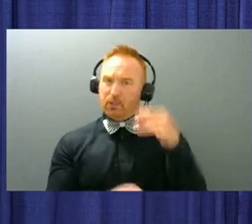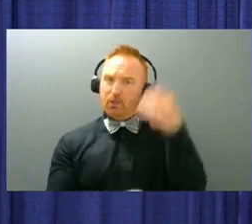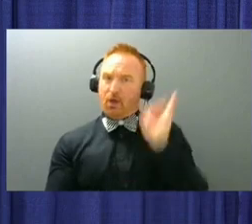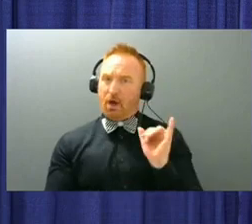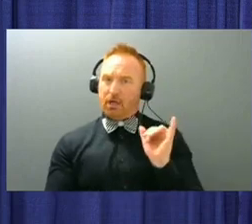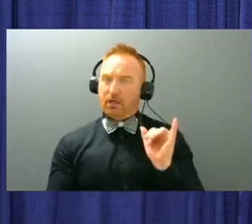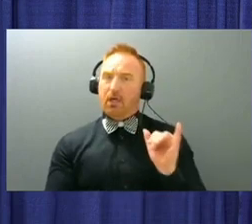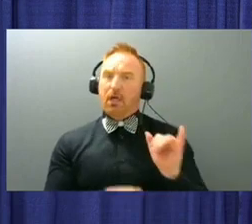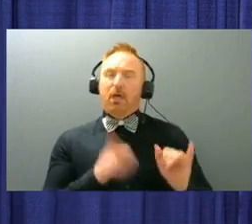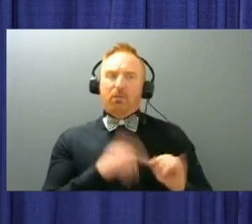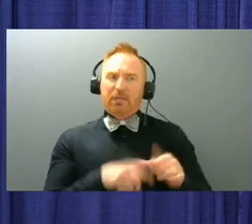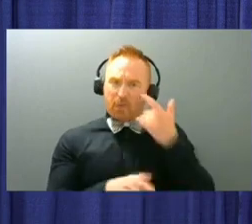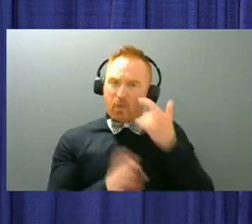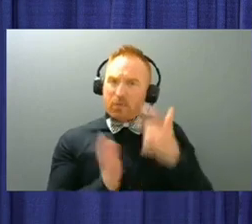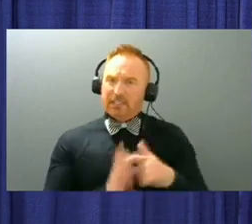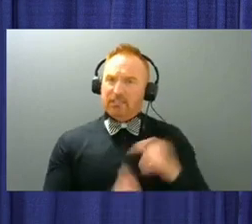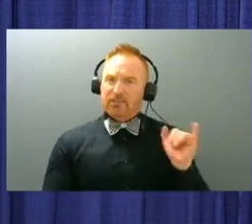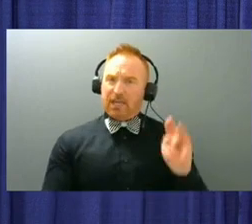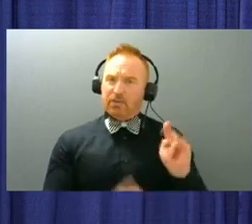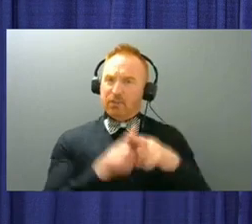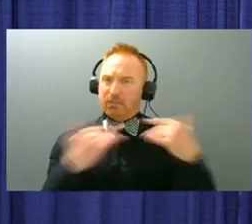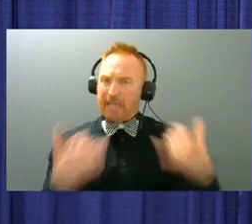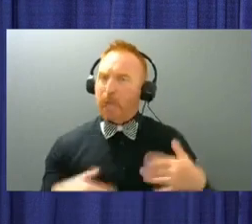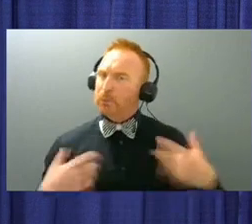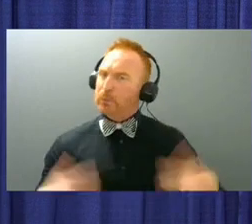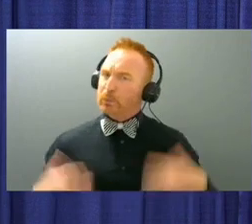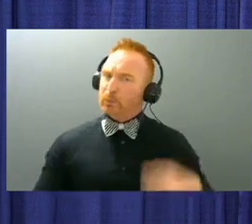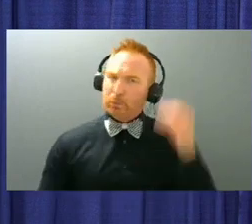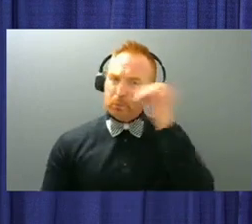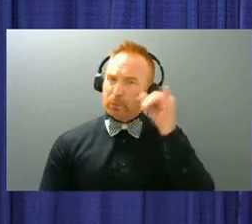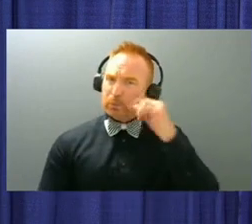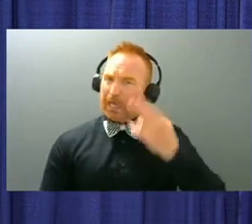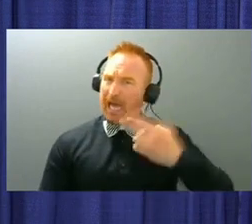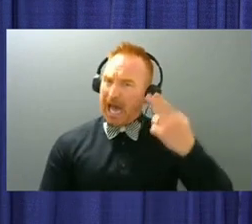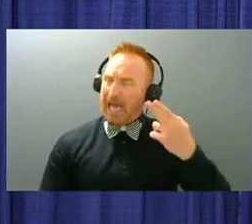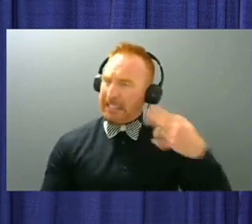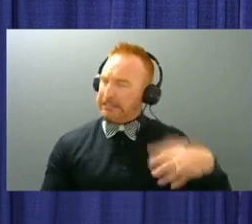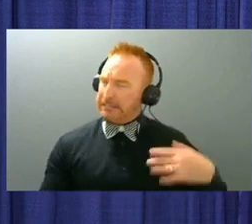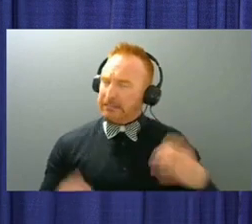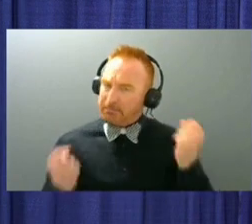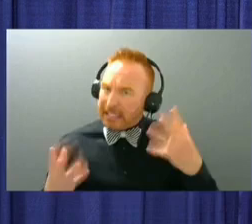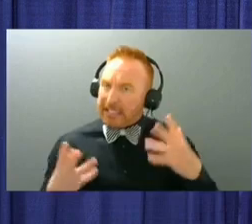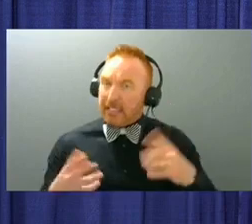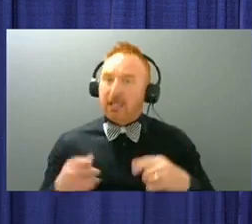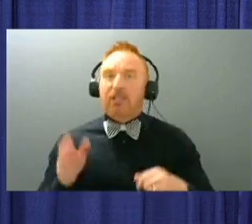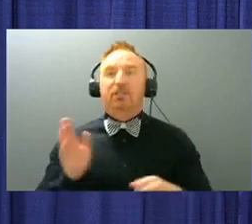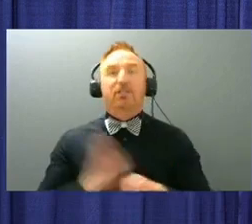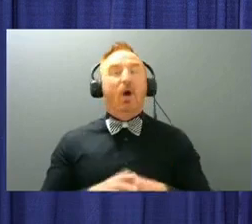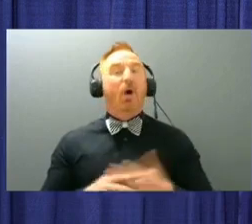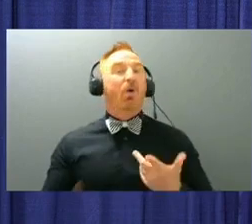We continue to see high numbers of overdoses and we remain incredibly grateful to all responders who are saving lives